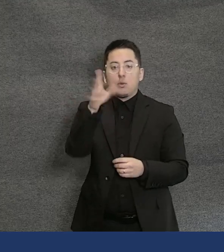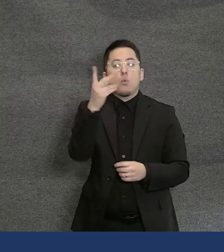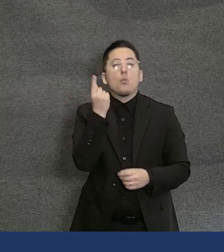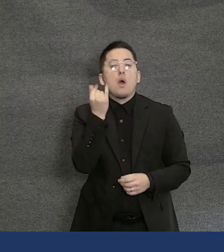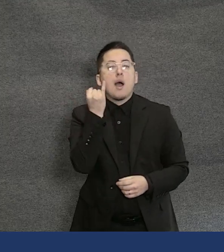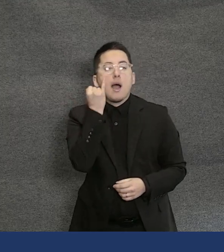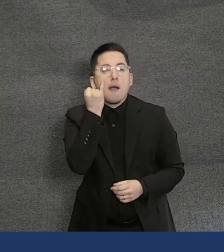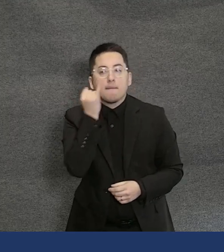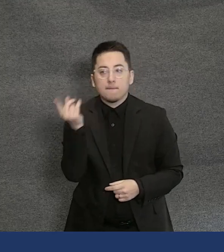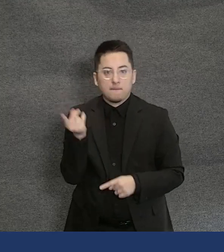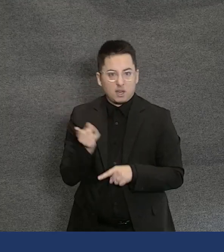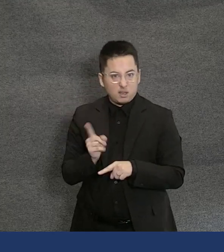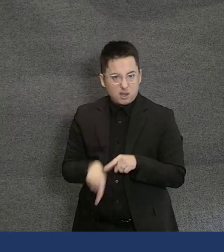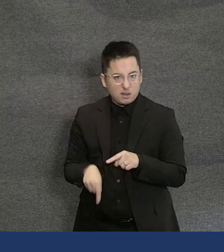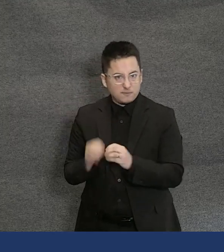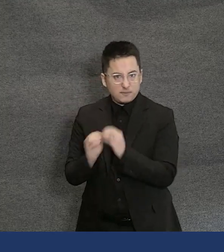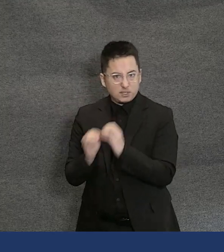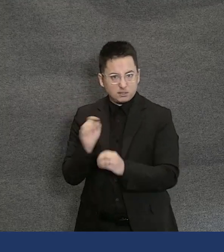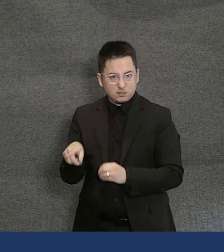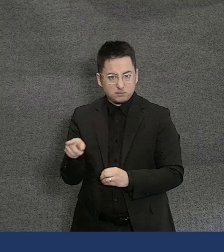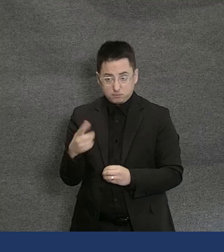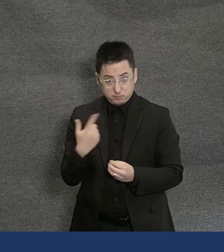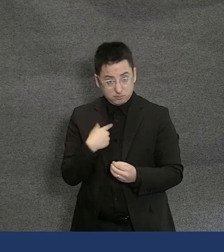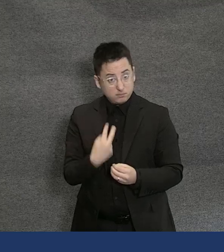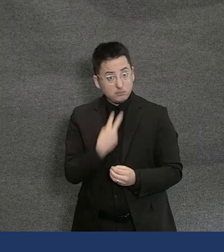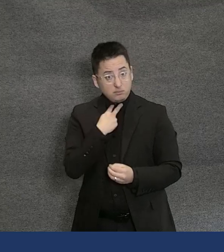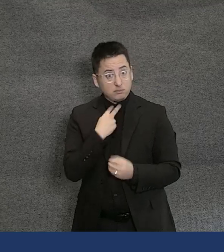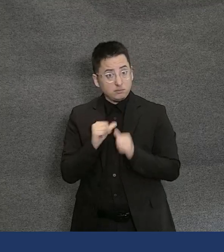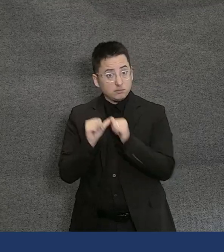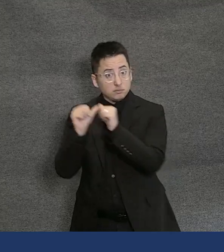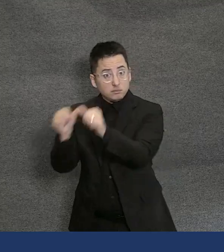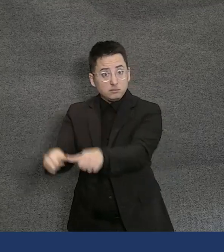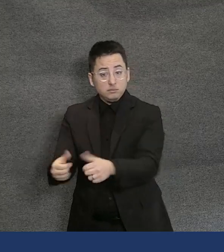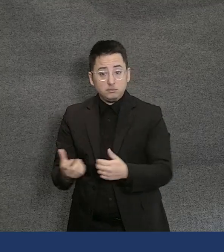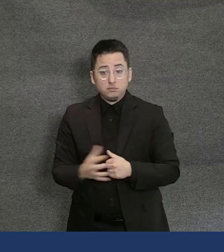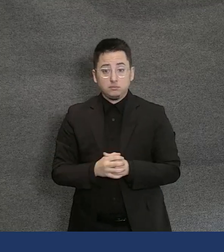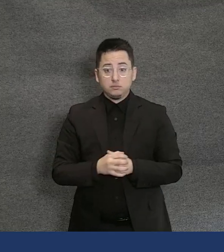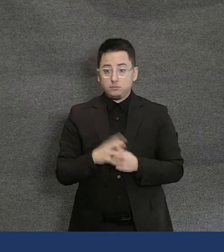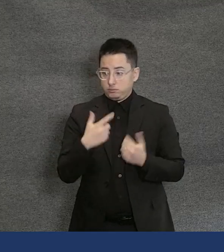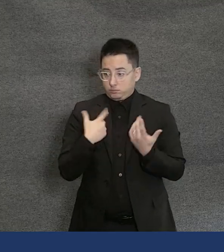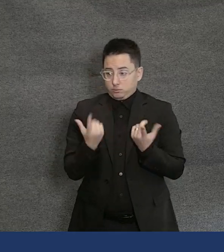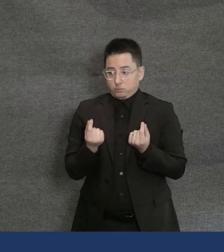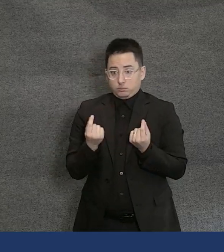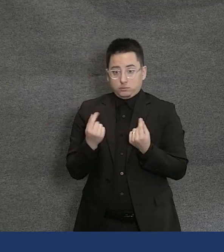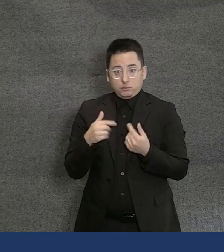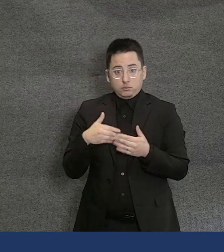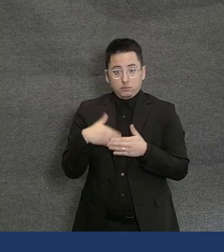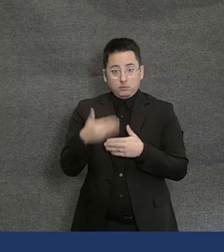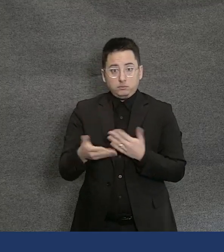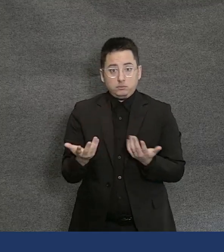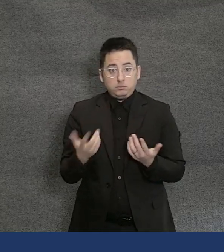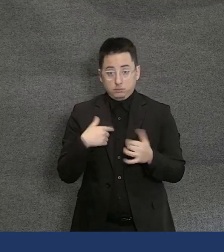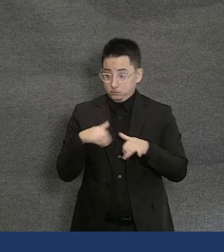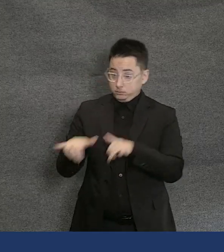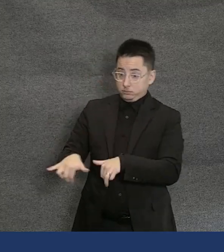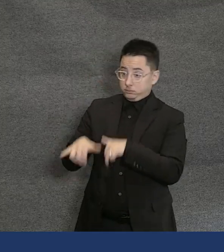had it not been able to be fixed? The possibility of me being stranded for a more prolonged period of time,